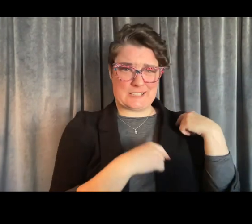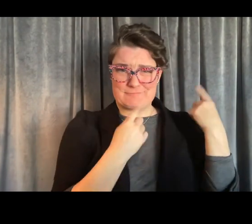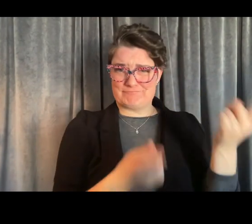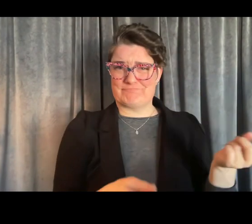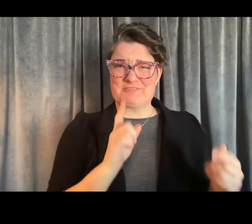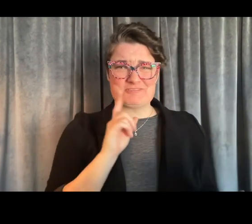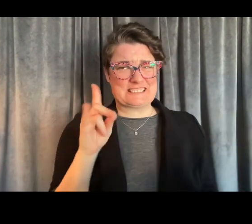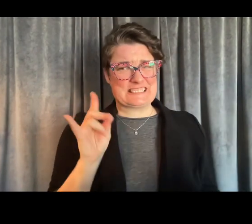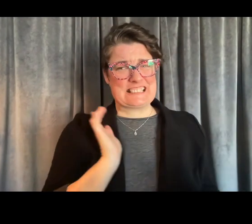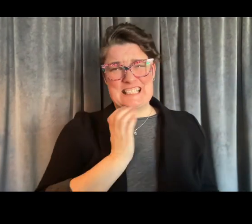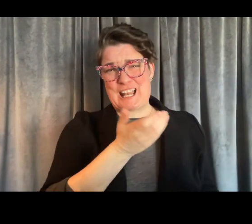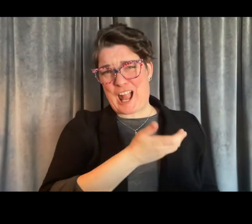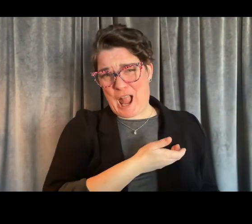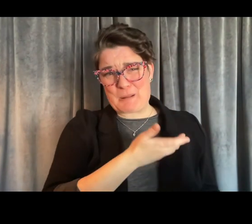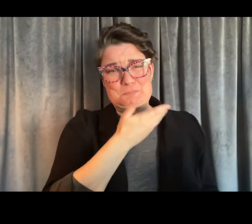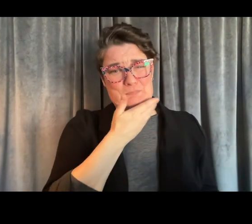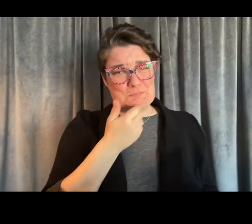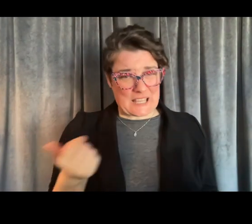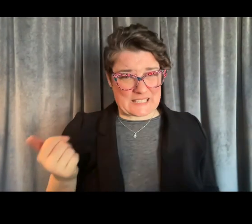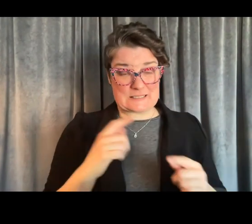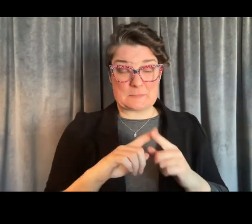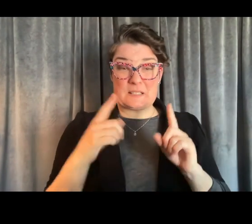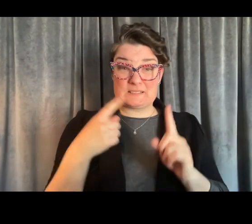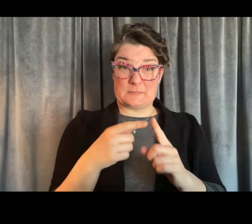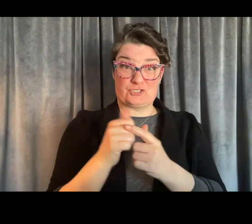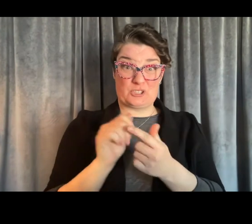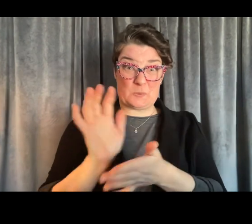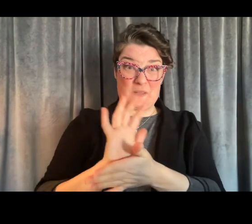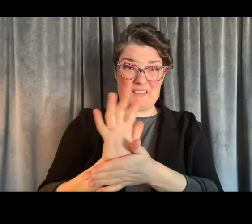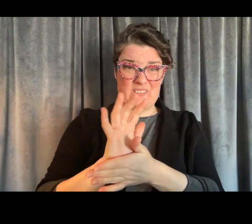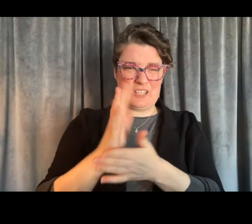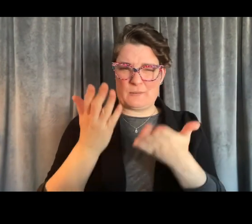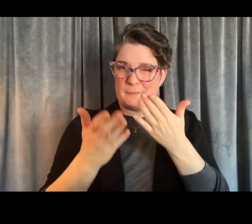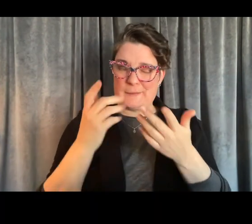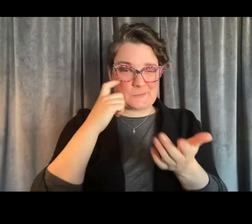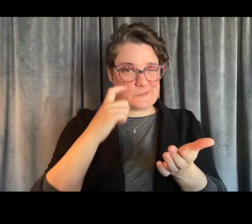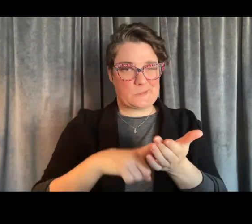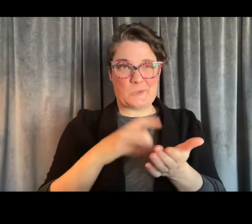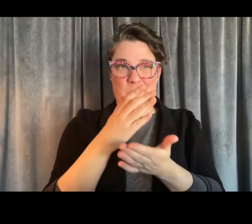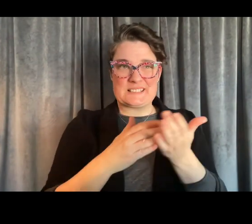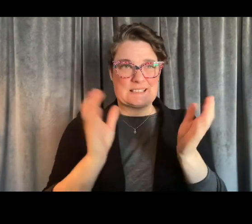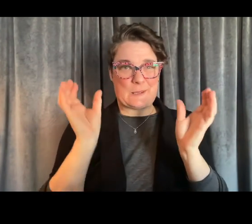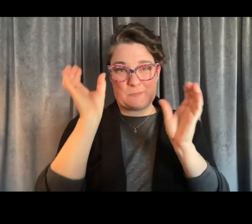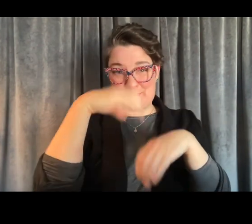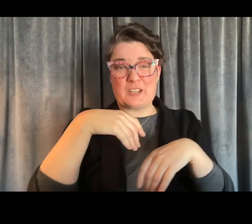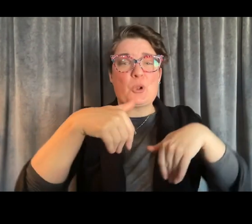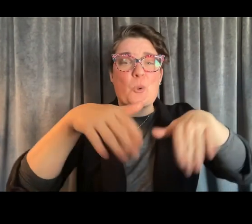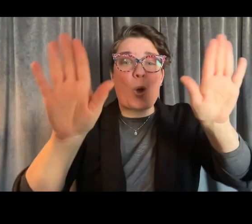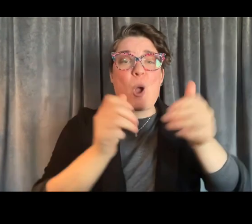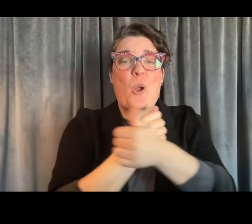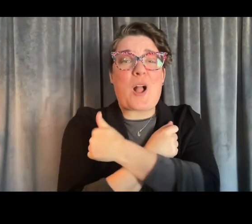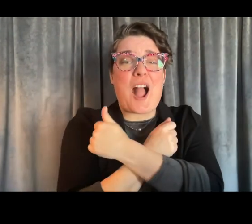But, I think especially with the video, you might notice some weirdness. Go hug a tree. Rebekah: Love the trees.